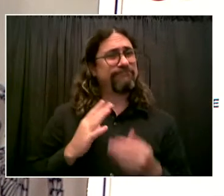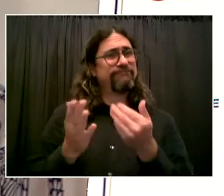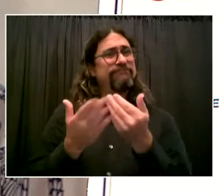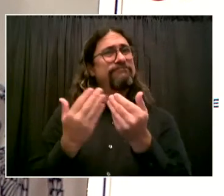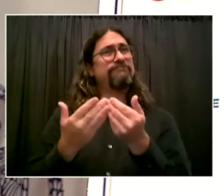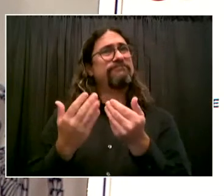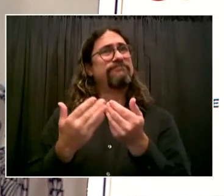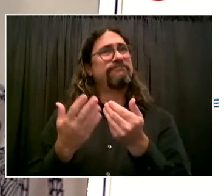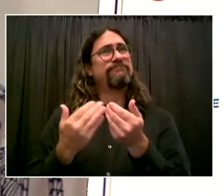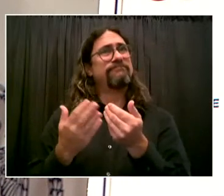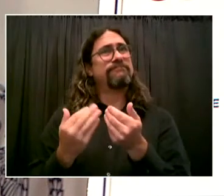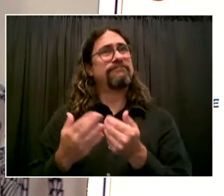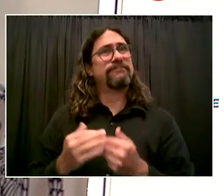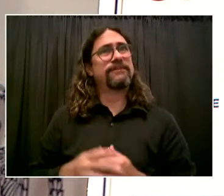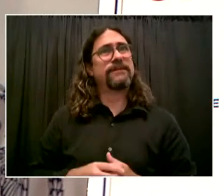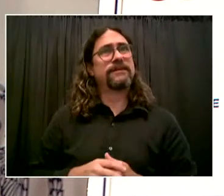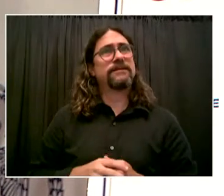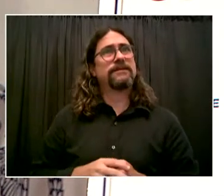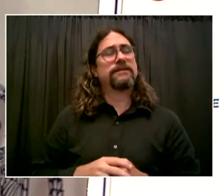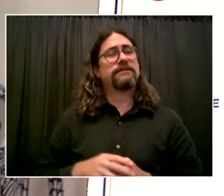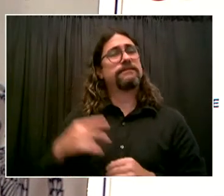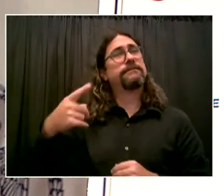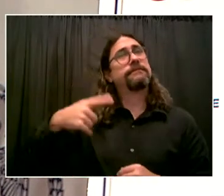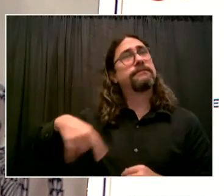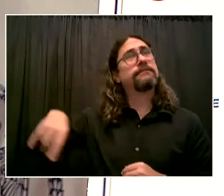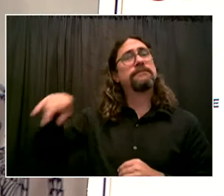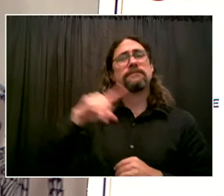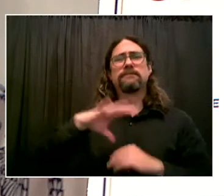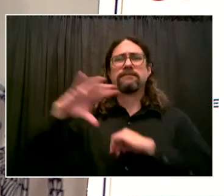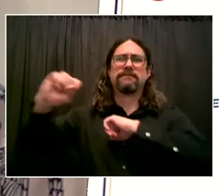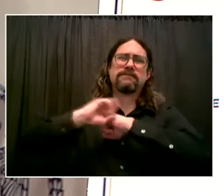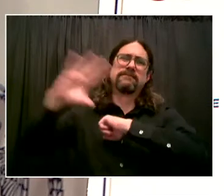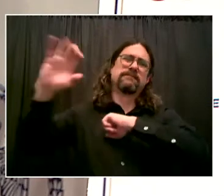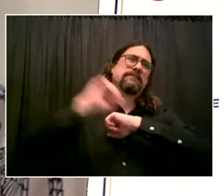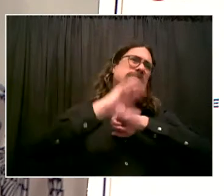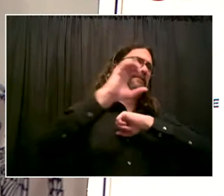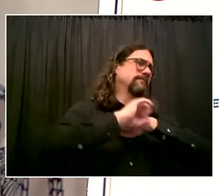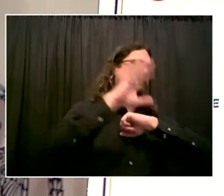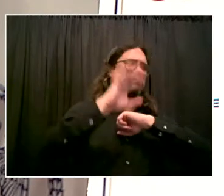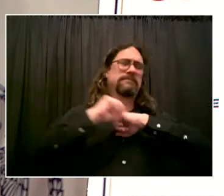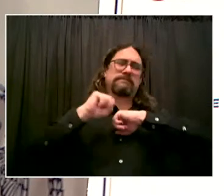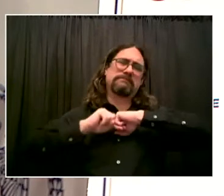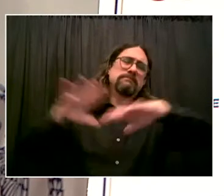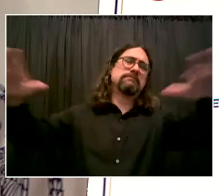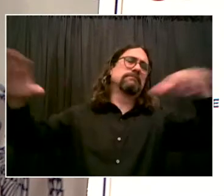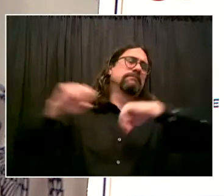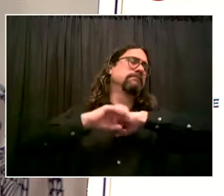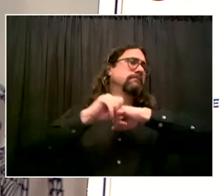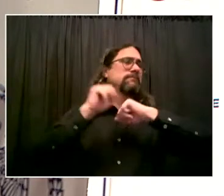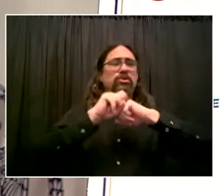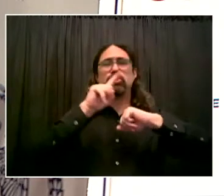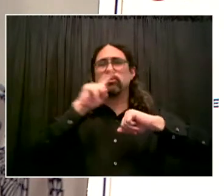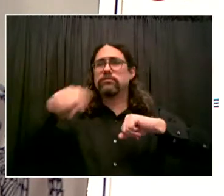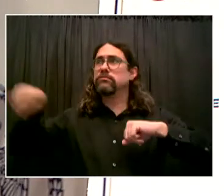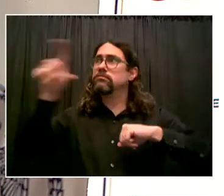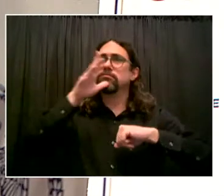DOING A MAJOR CAMPAIGN TO ALERT PARENTS AND EDUCATE THEM